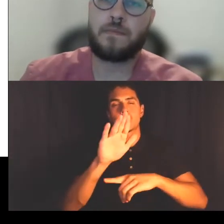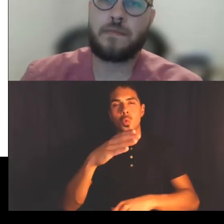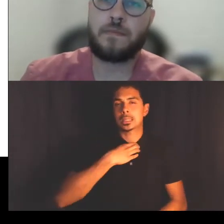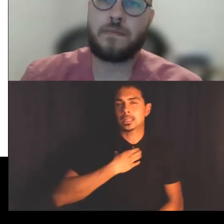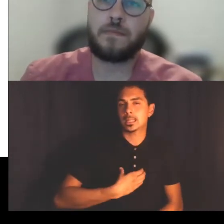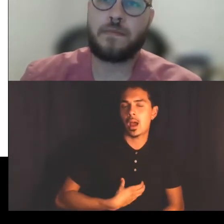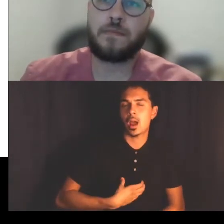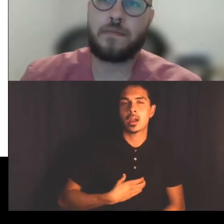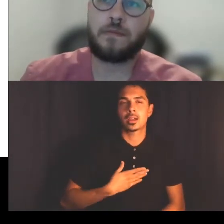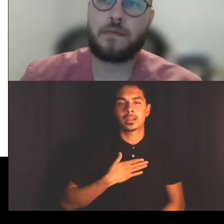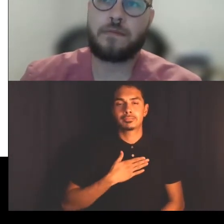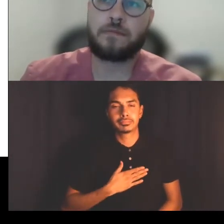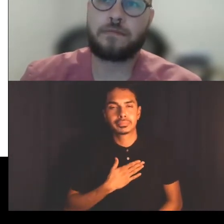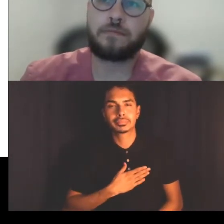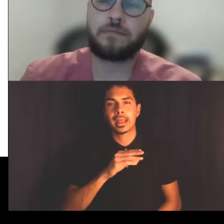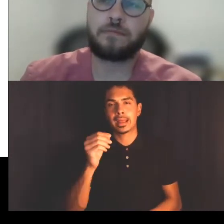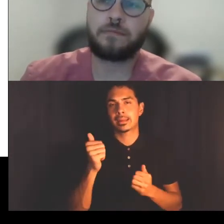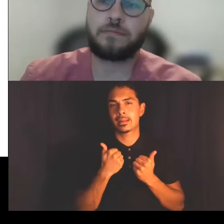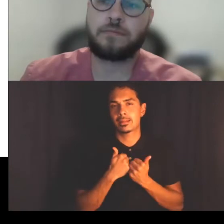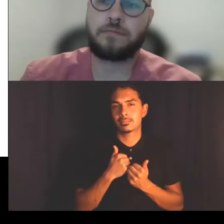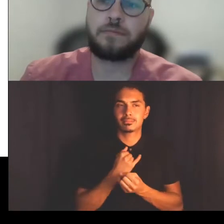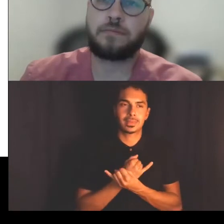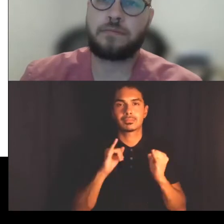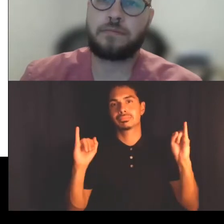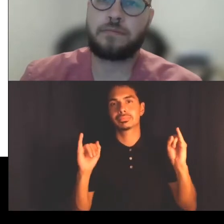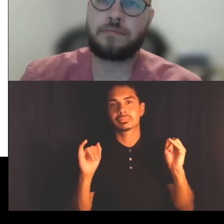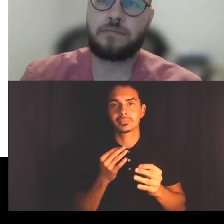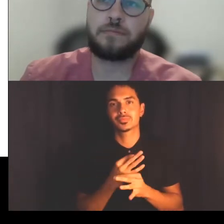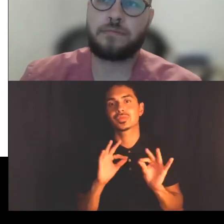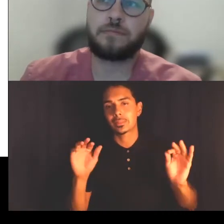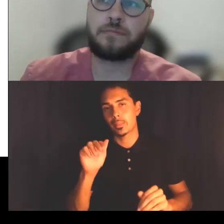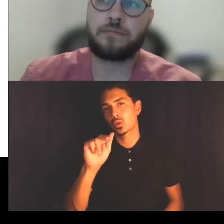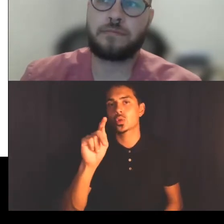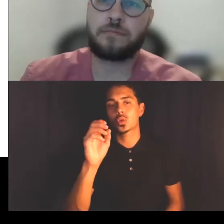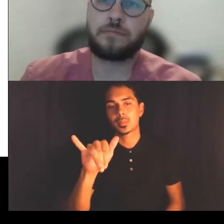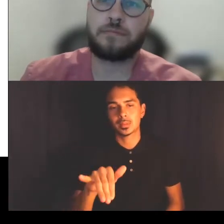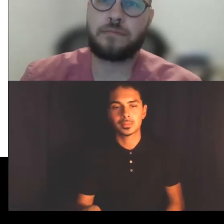If you are experiencing any sort of weird, unsafe things